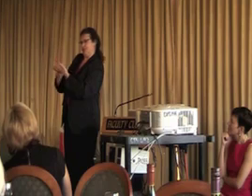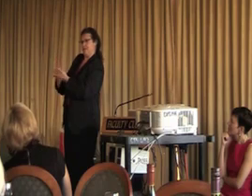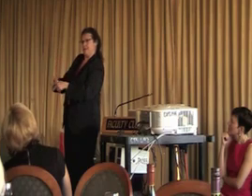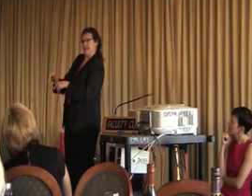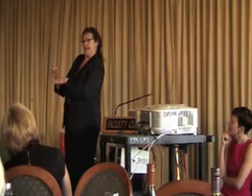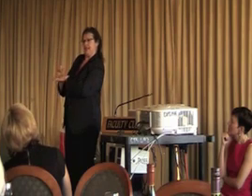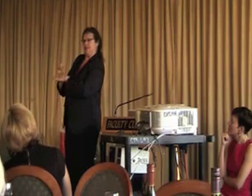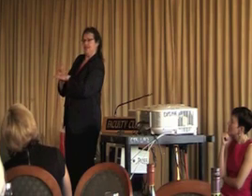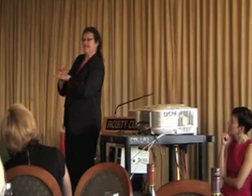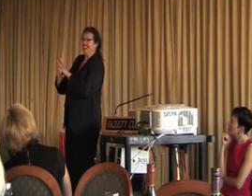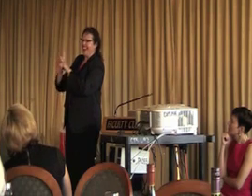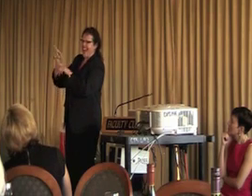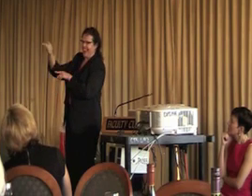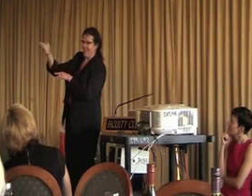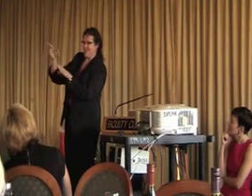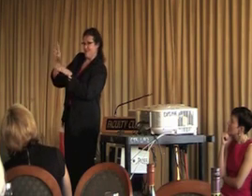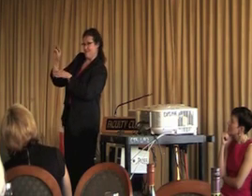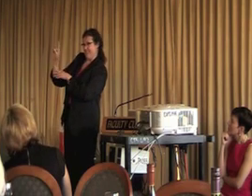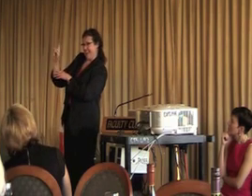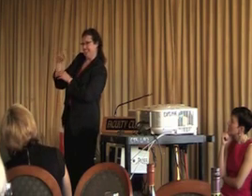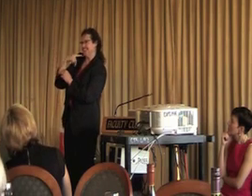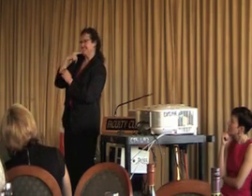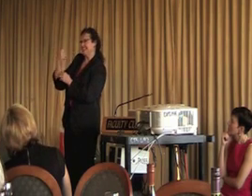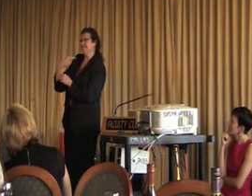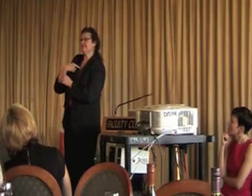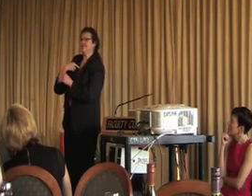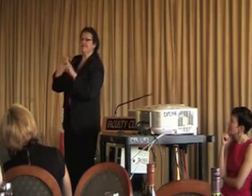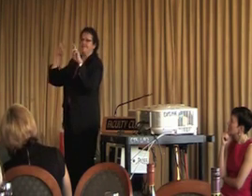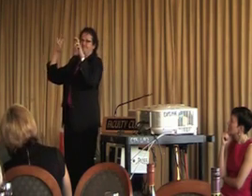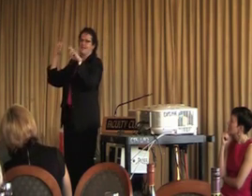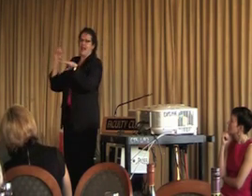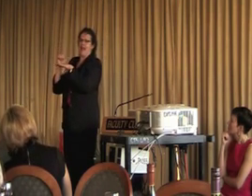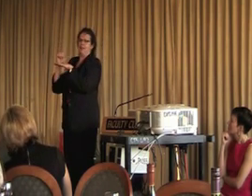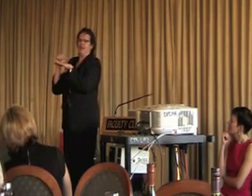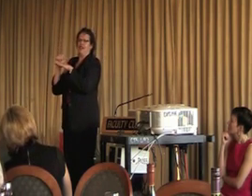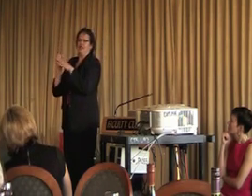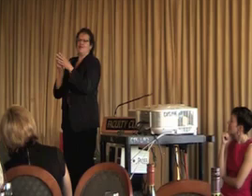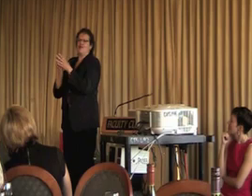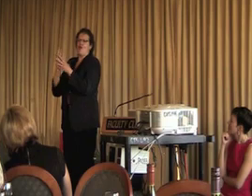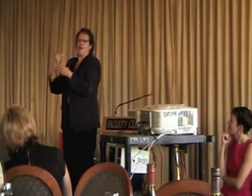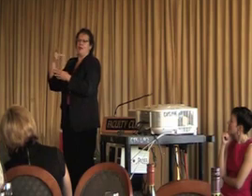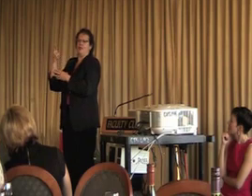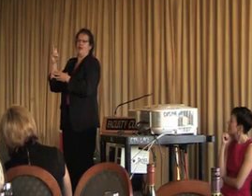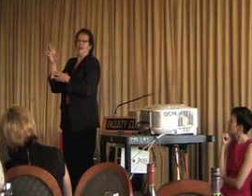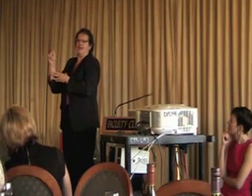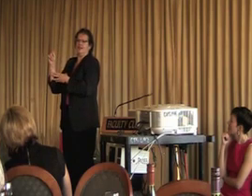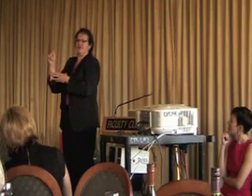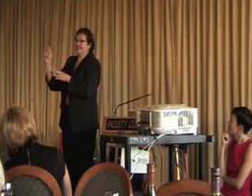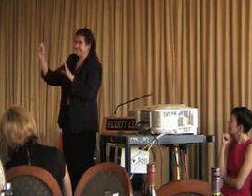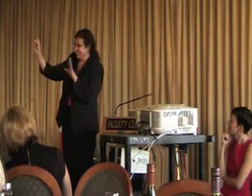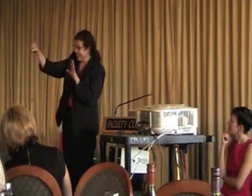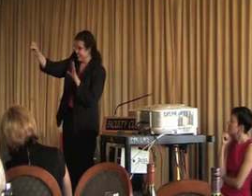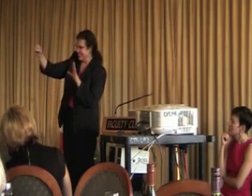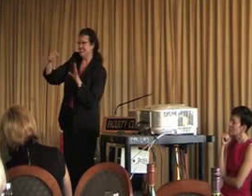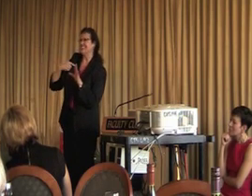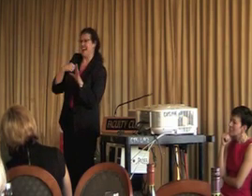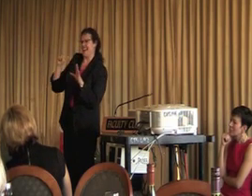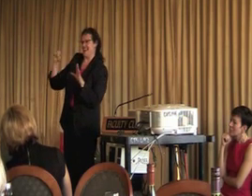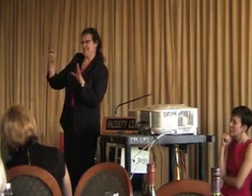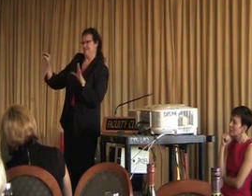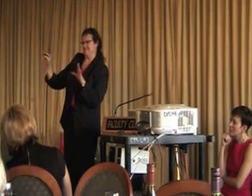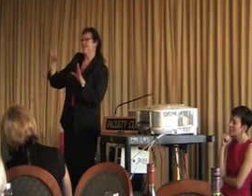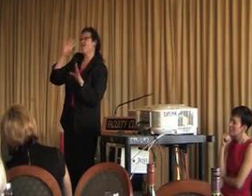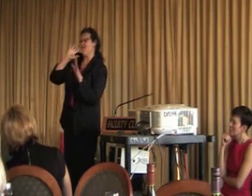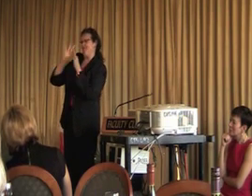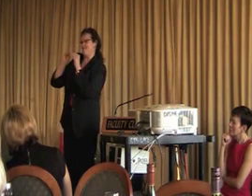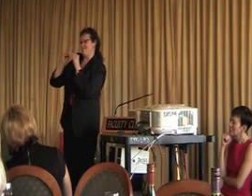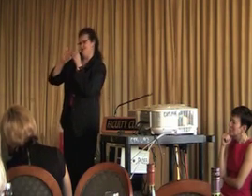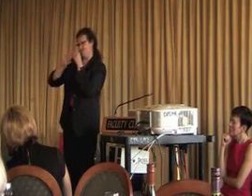I am an alumni of the University of Alberta. And you're right, Mike, I am a home-grown